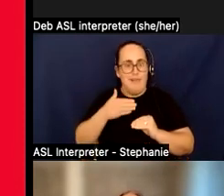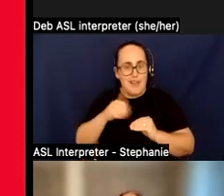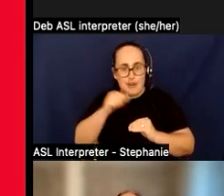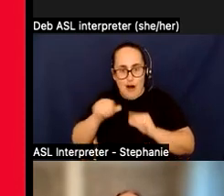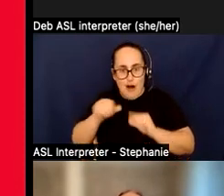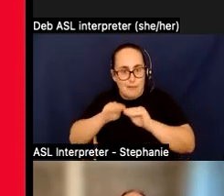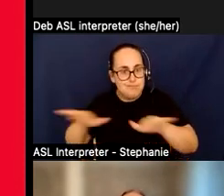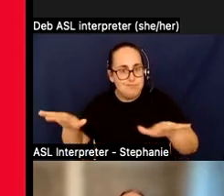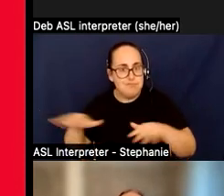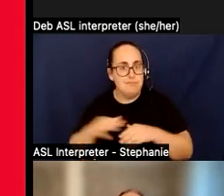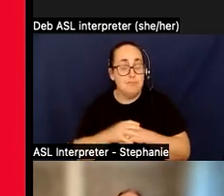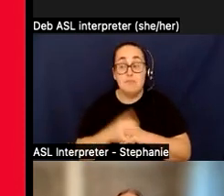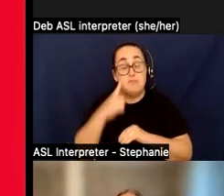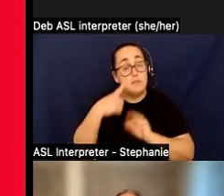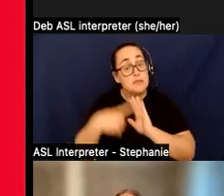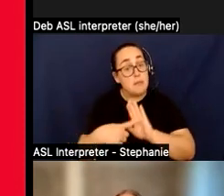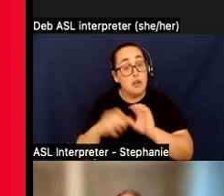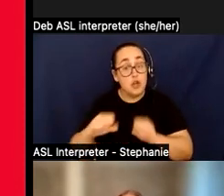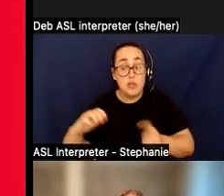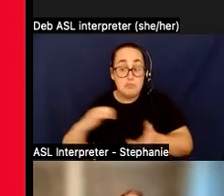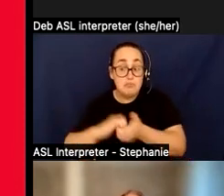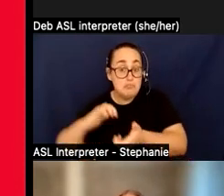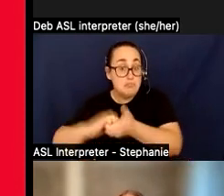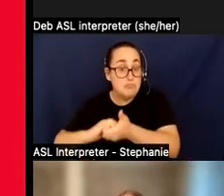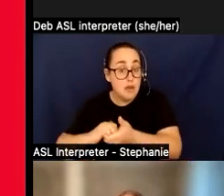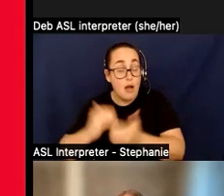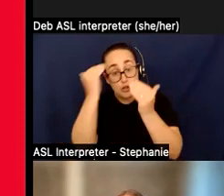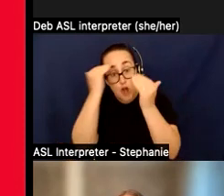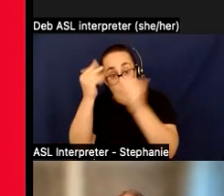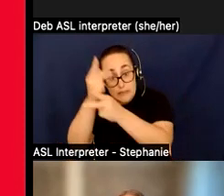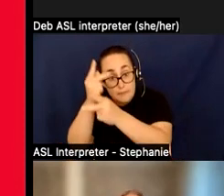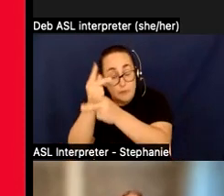to create a project that connects people to places and spaces and different ways,